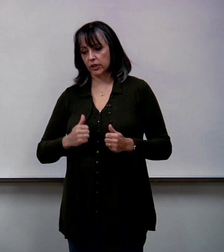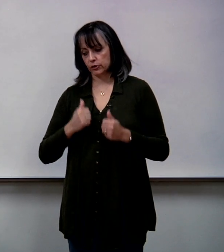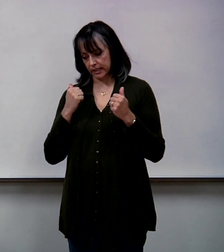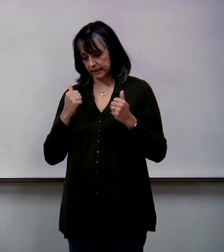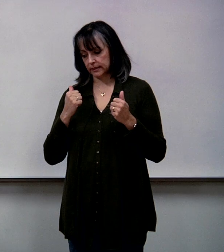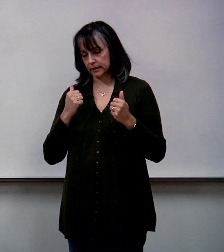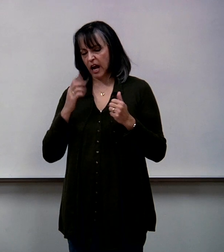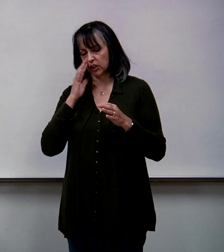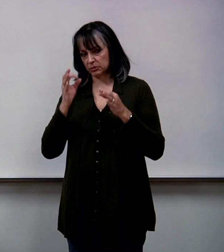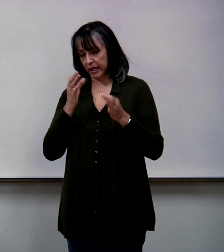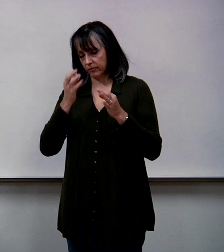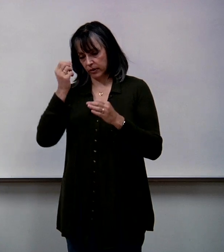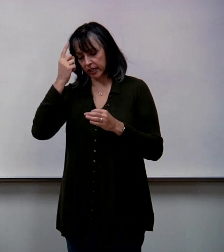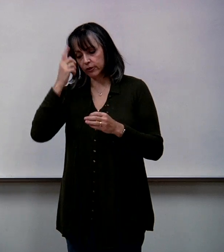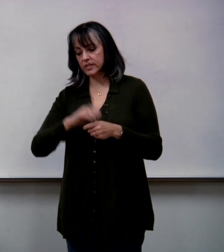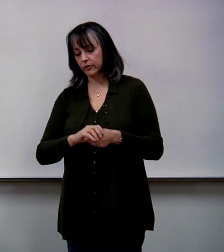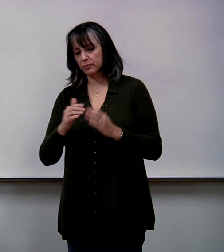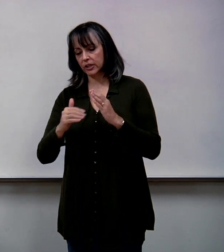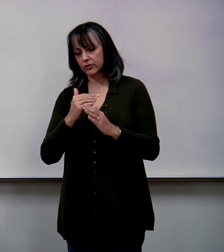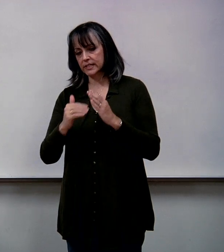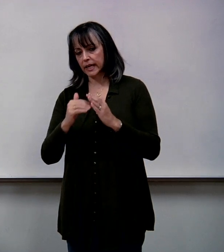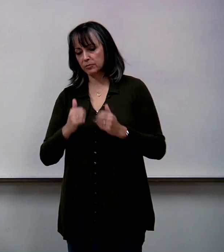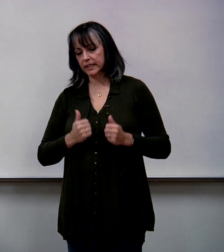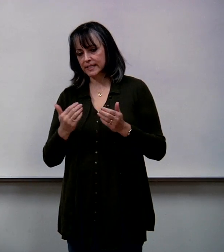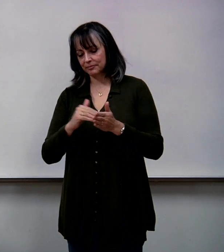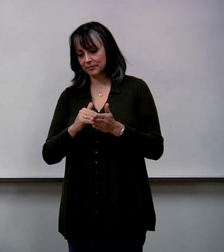not understand about packets Interpreter: Can you say your email address again please?